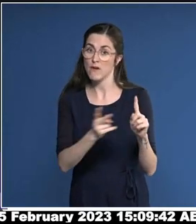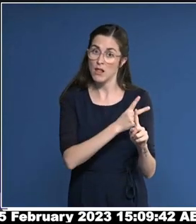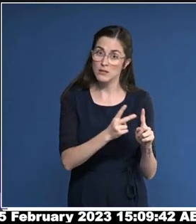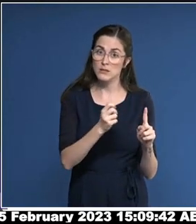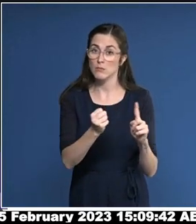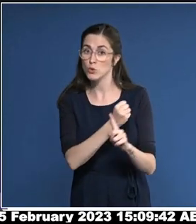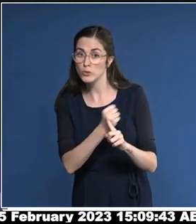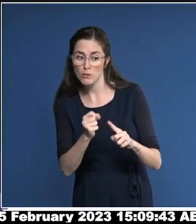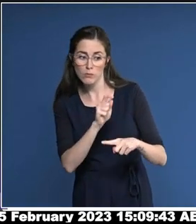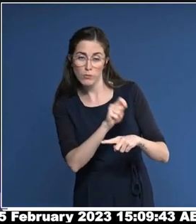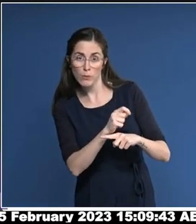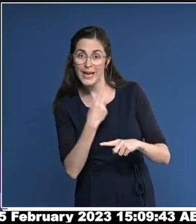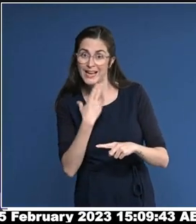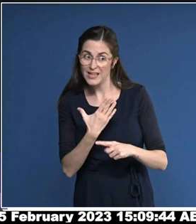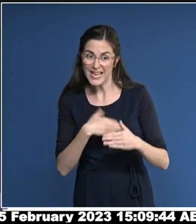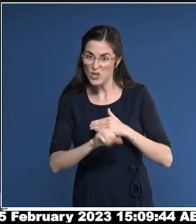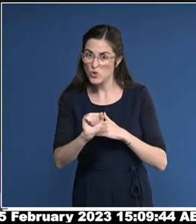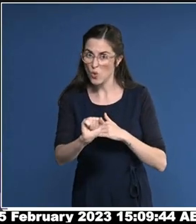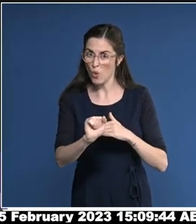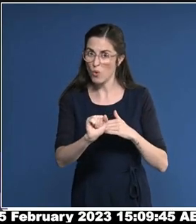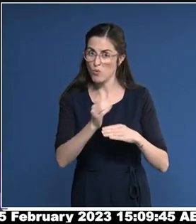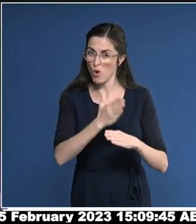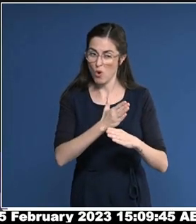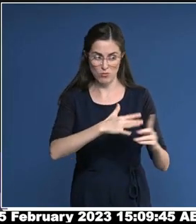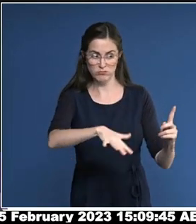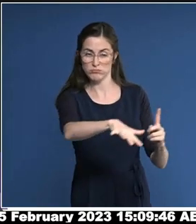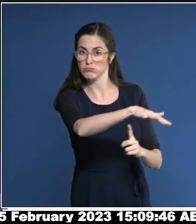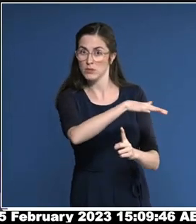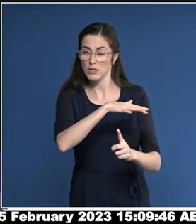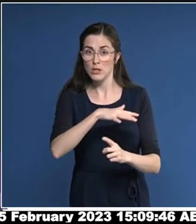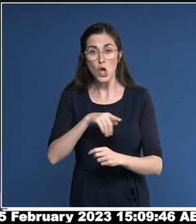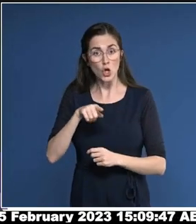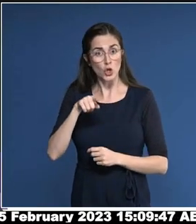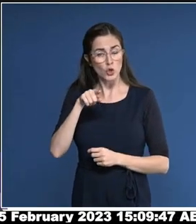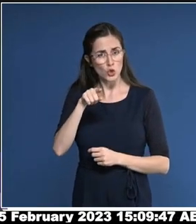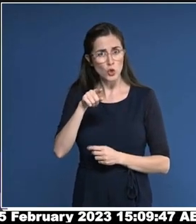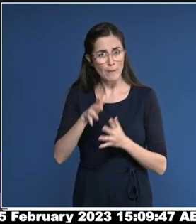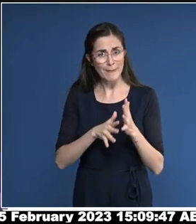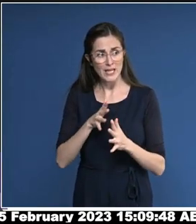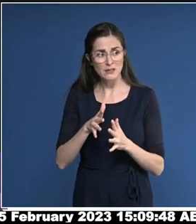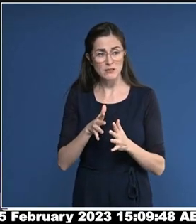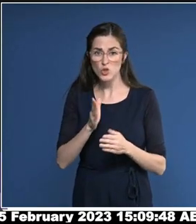Are you suggesting that your service is inherently a place of violence and, if you